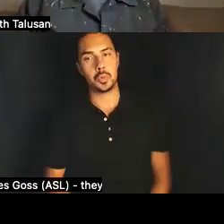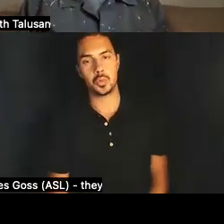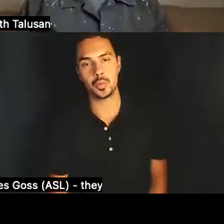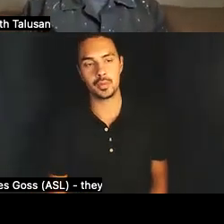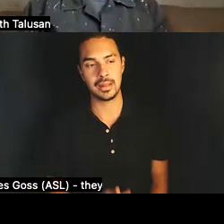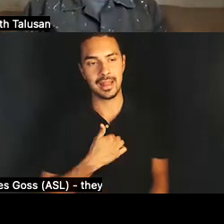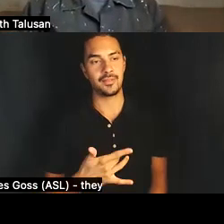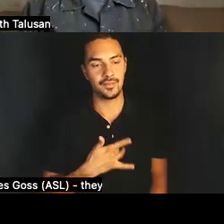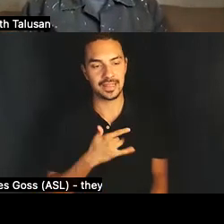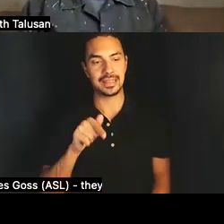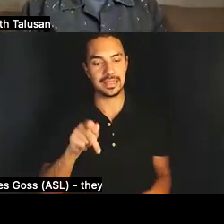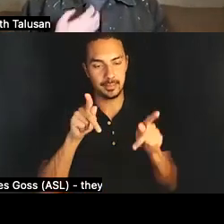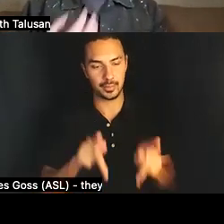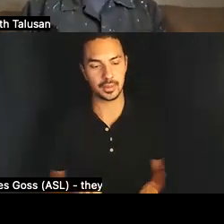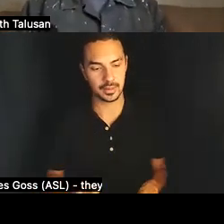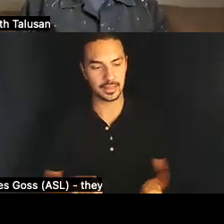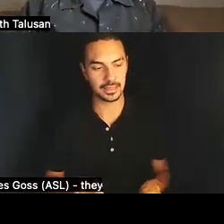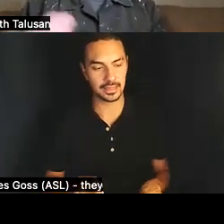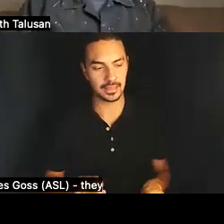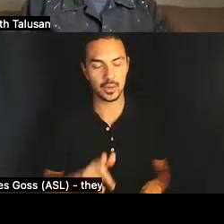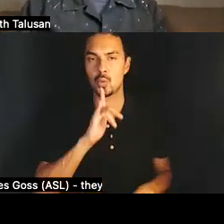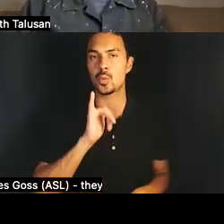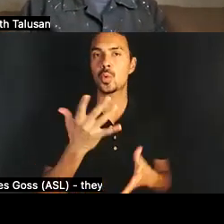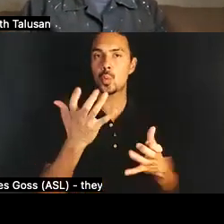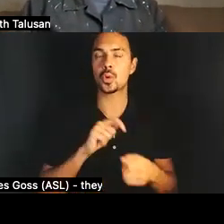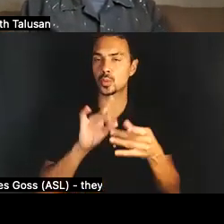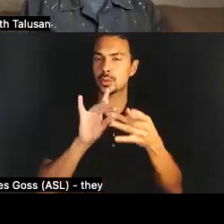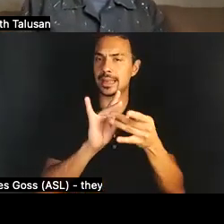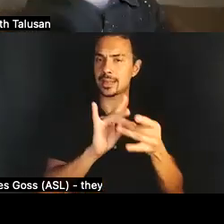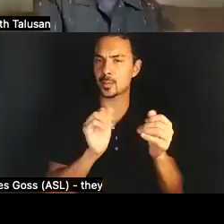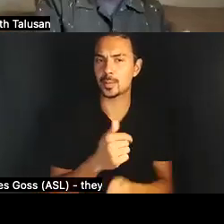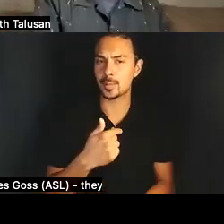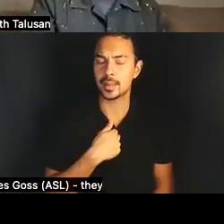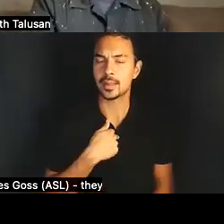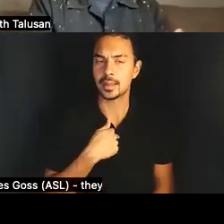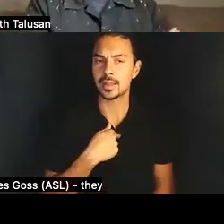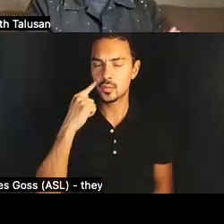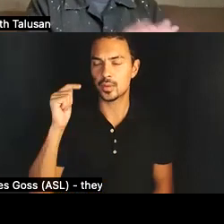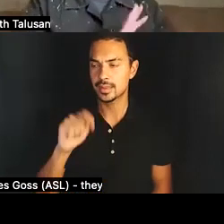Just feeling like oh, I feel this person really wants to connect with me